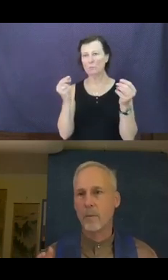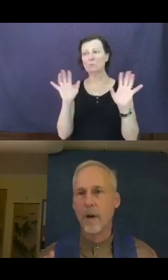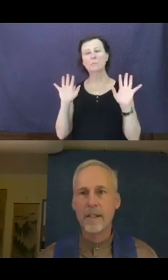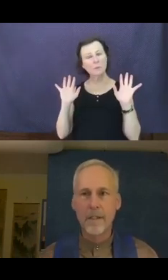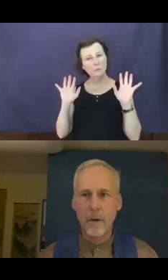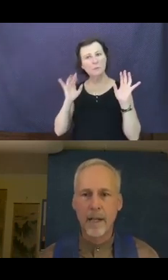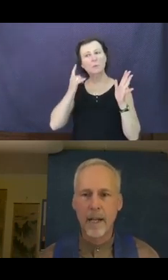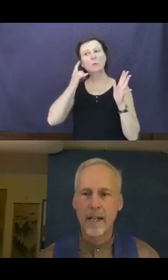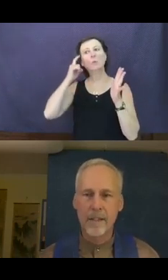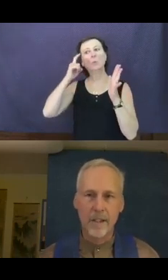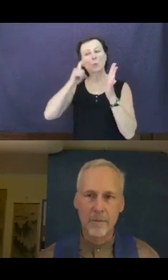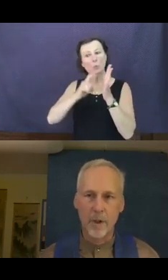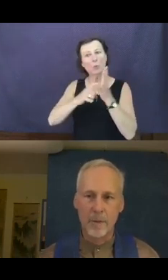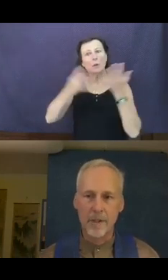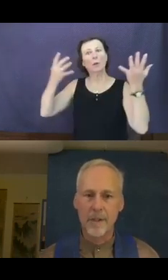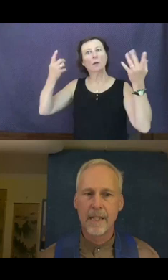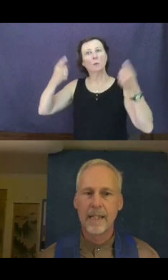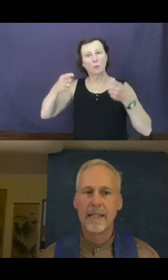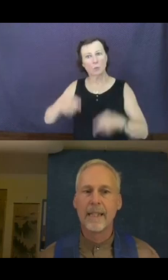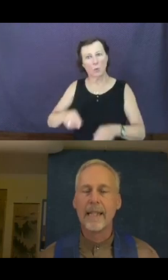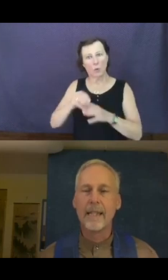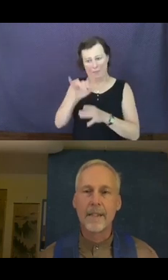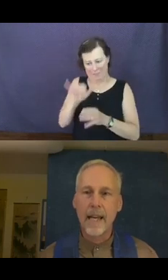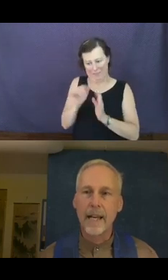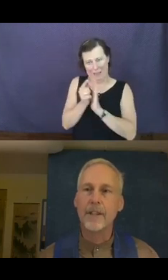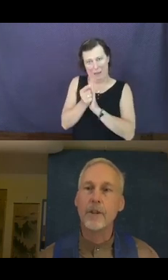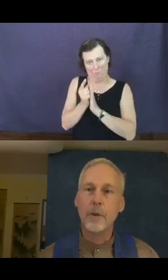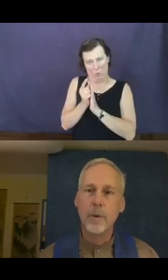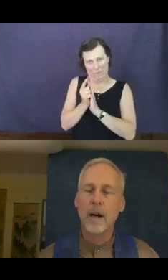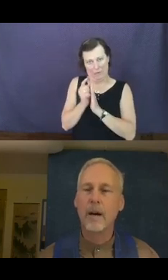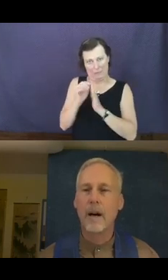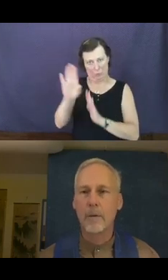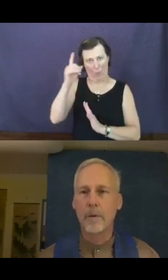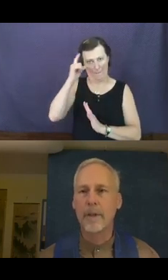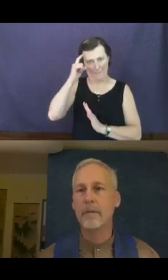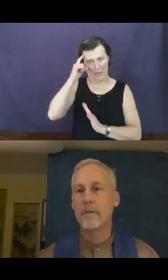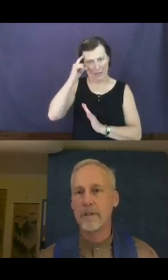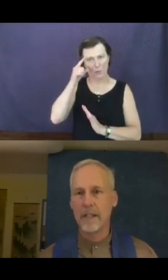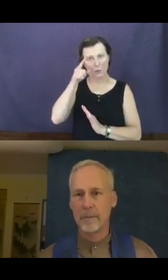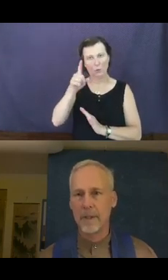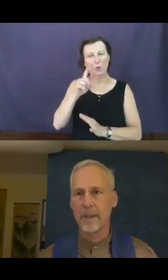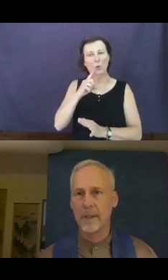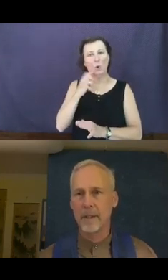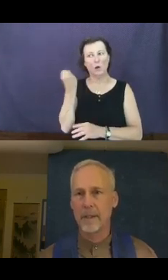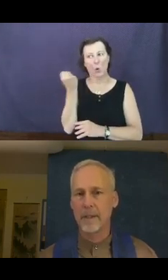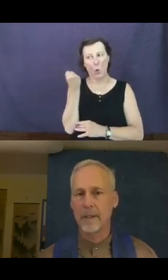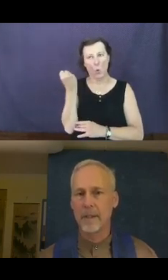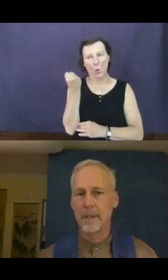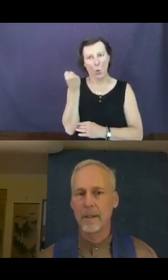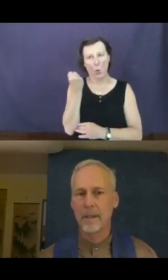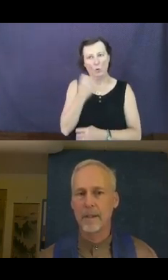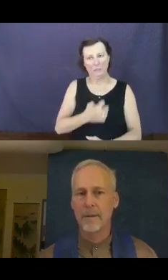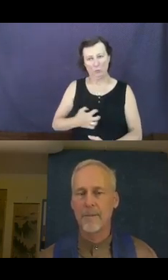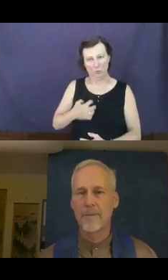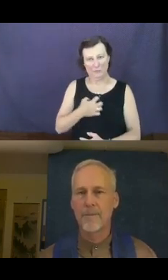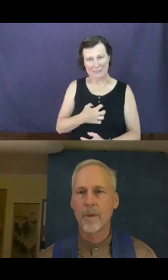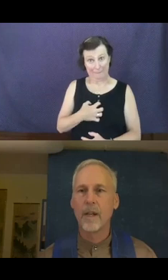what is going on at such moments is that you are harboring resentment.